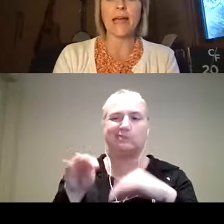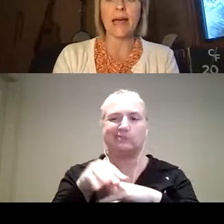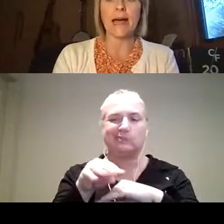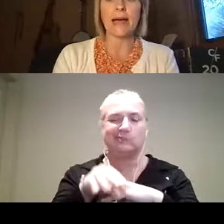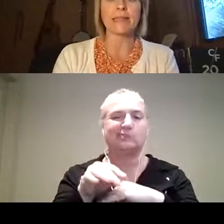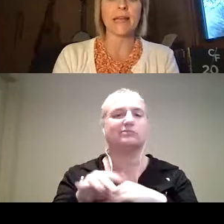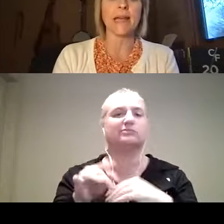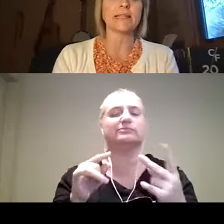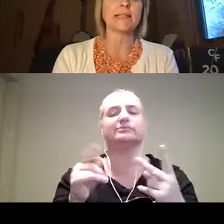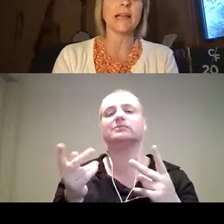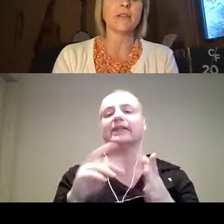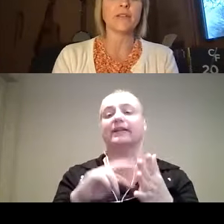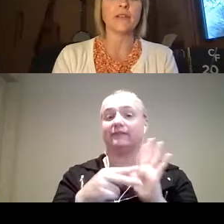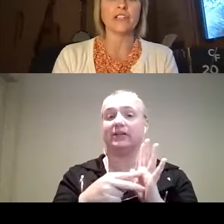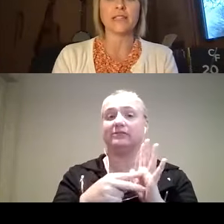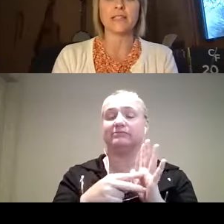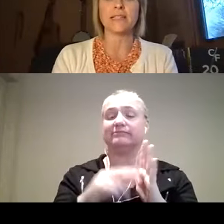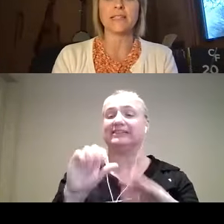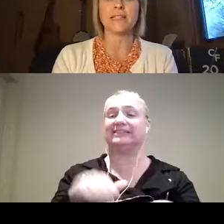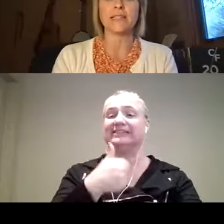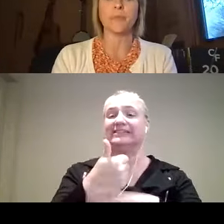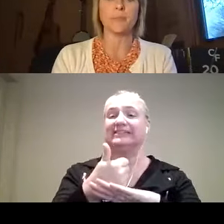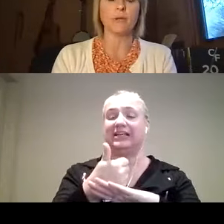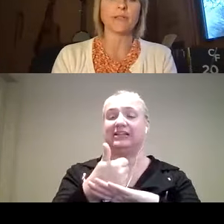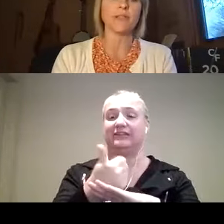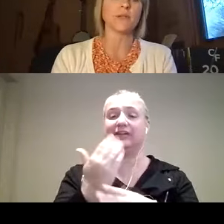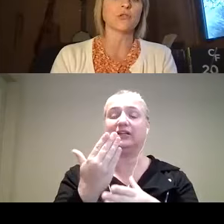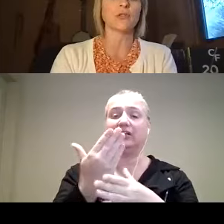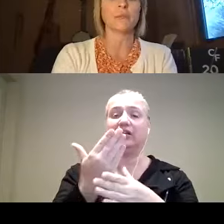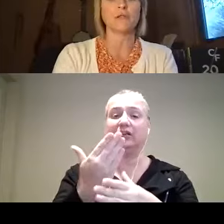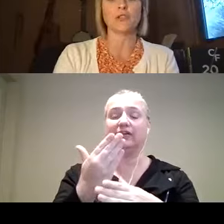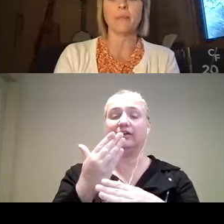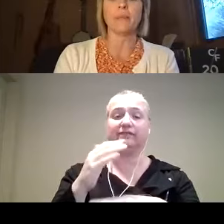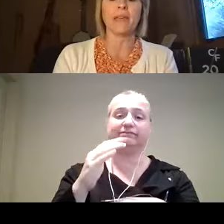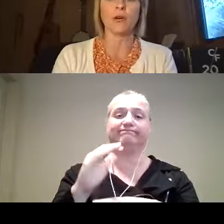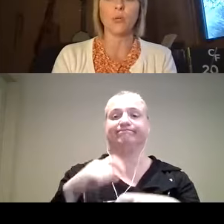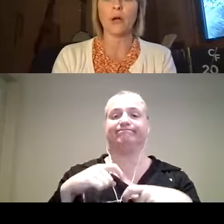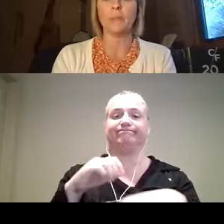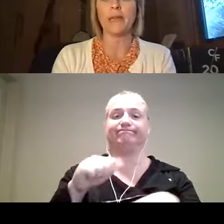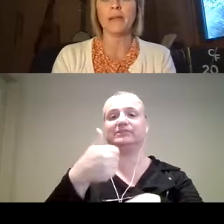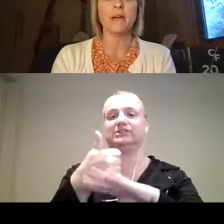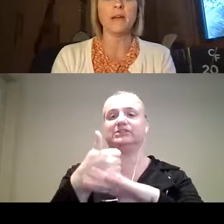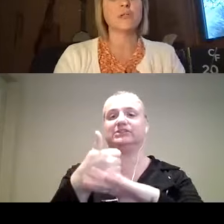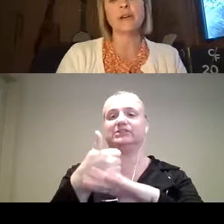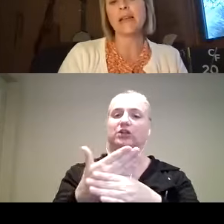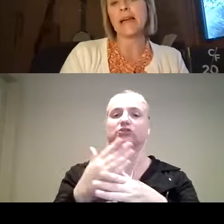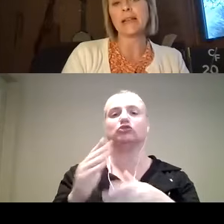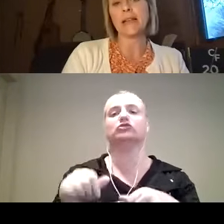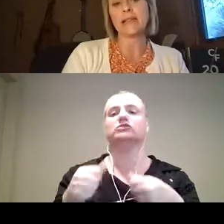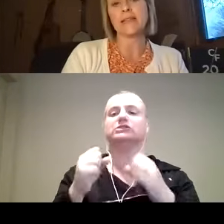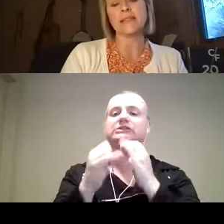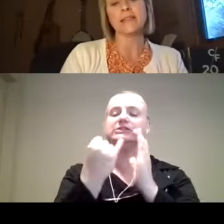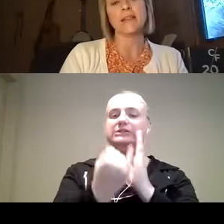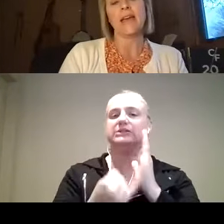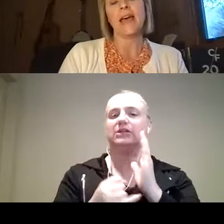as a set of interventions designed to promote the social, emotional, and behavioral well-being of children and adolescents,